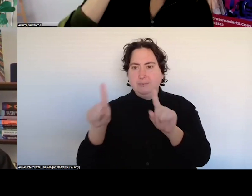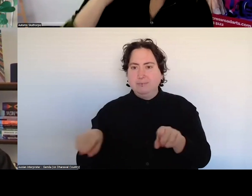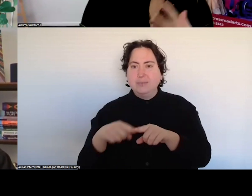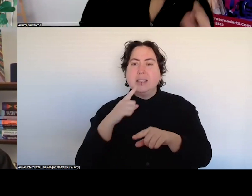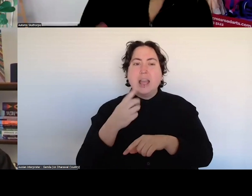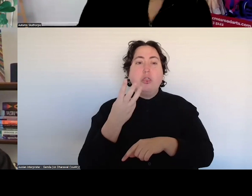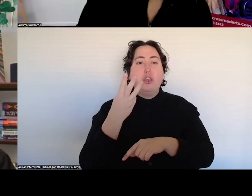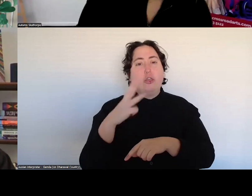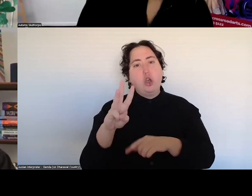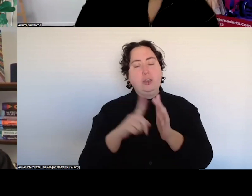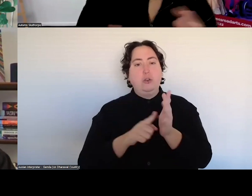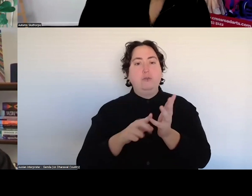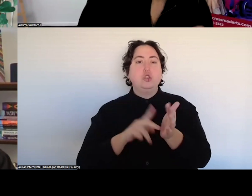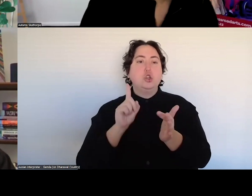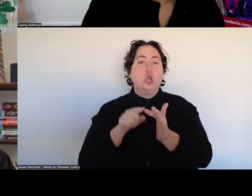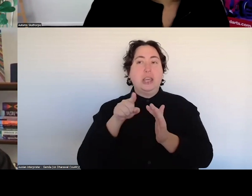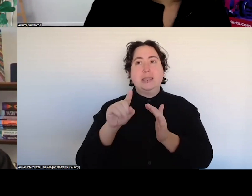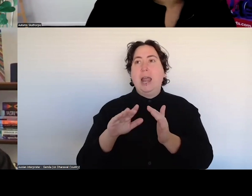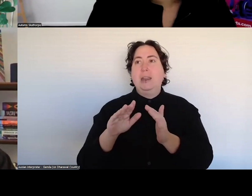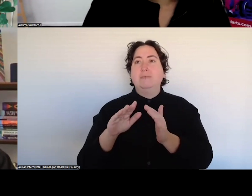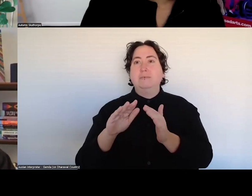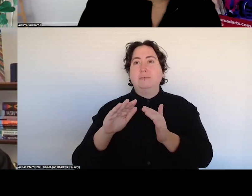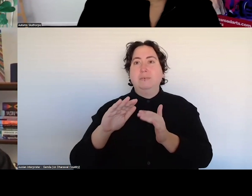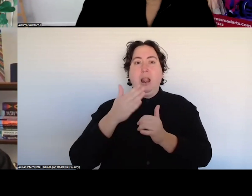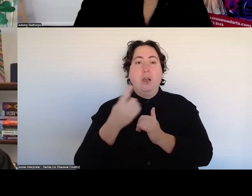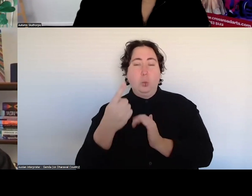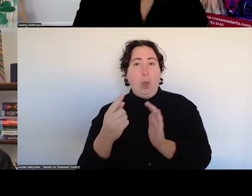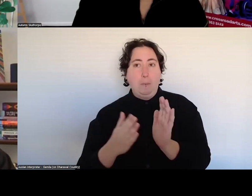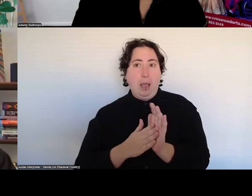is where a lot of money comes through. I don't know if this is just a regional thing for us but